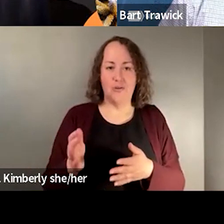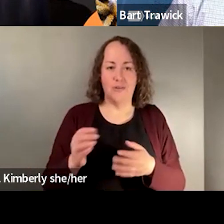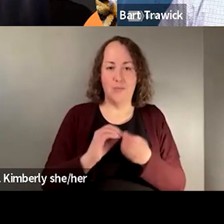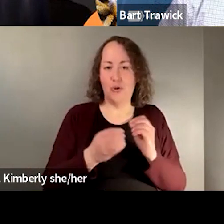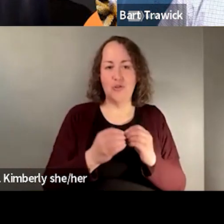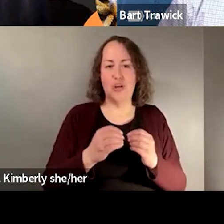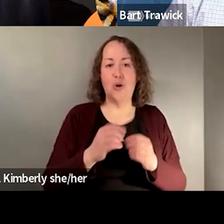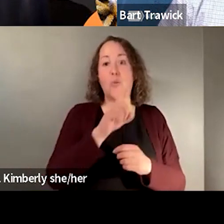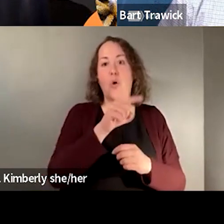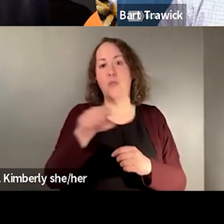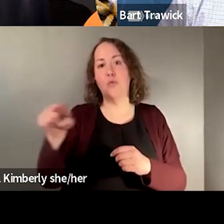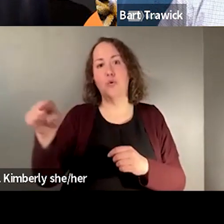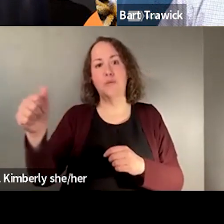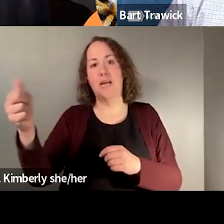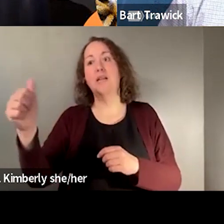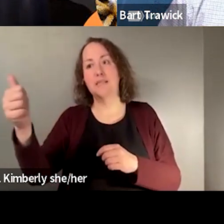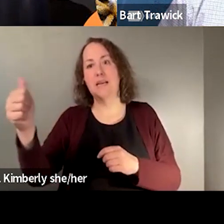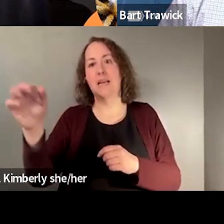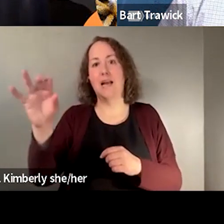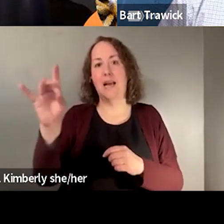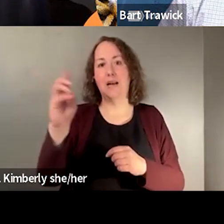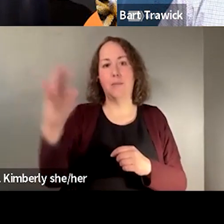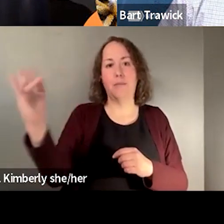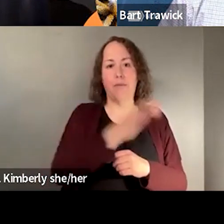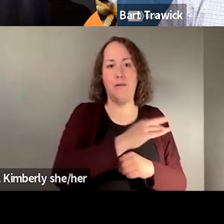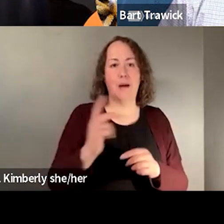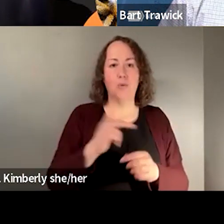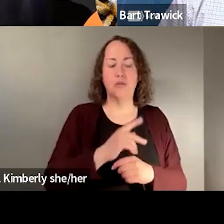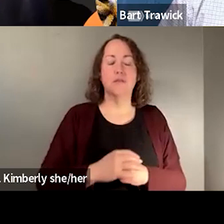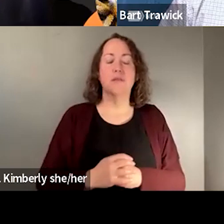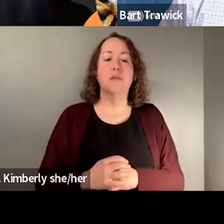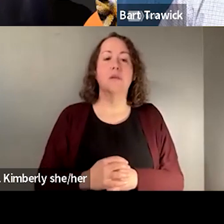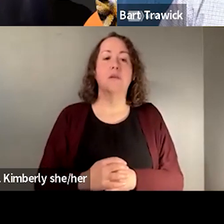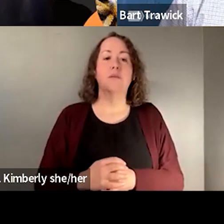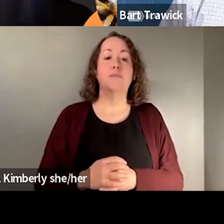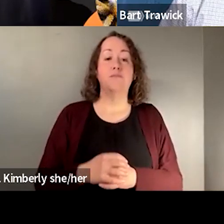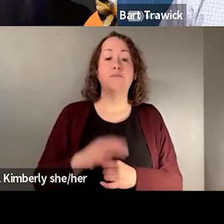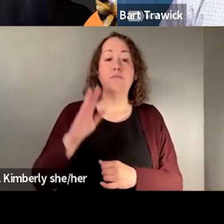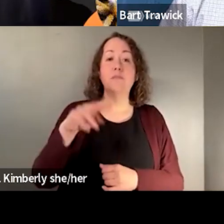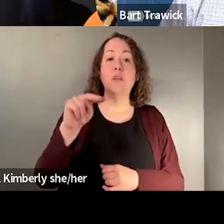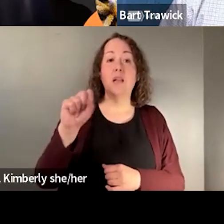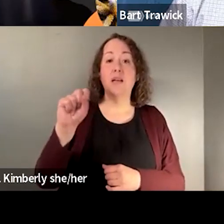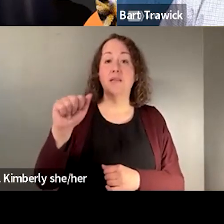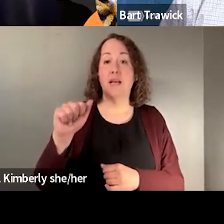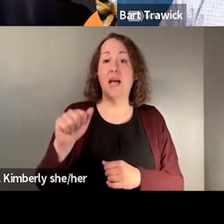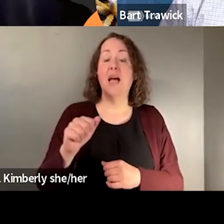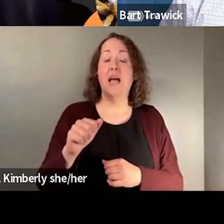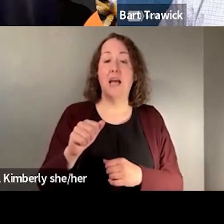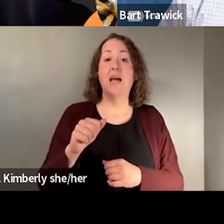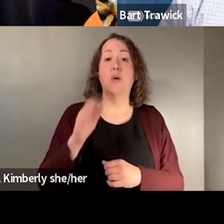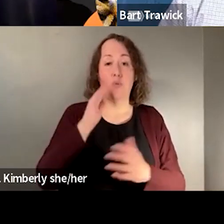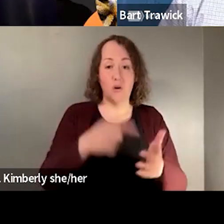So we -- as NSF is moving towards its mandatory use of SciENcv in October,